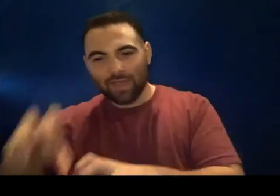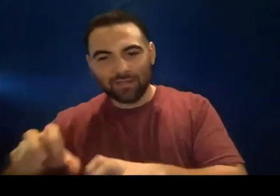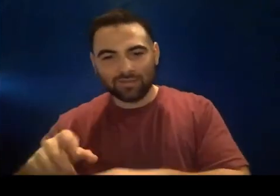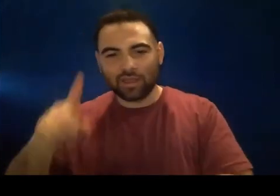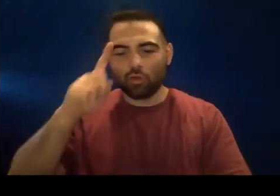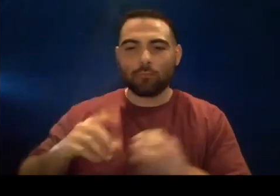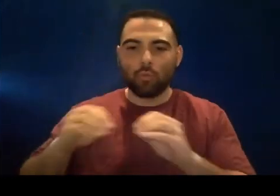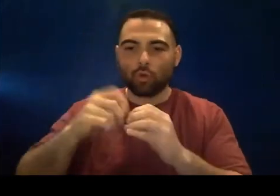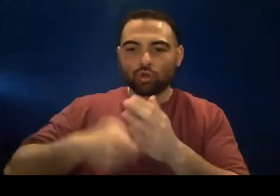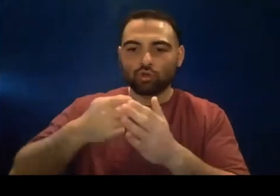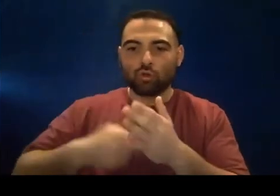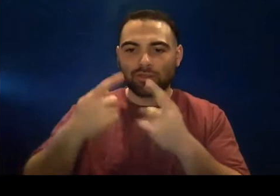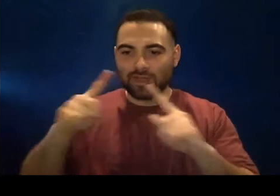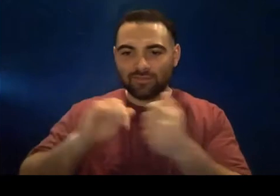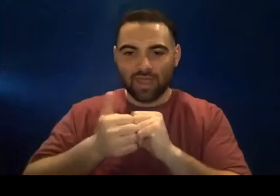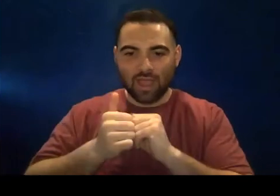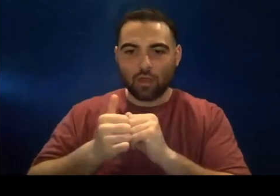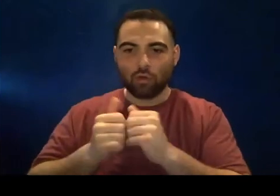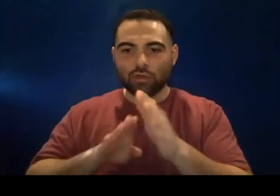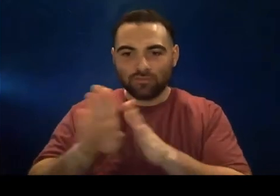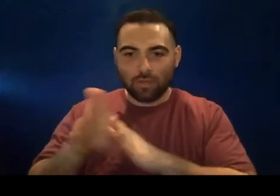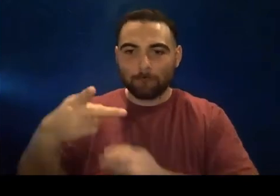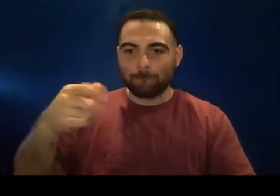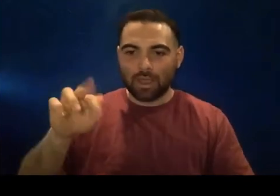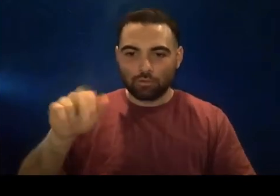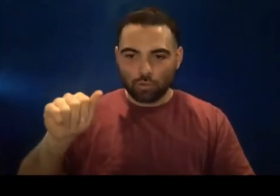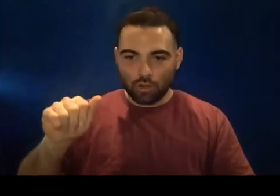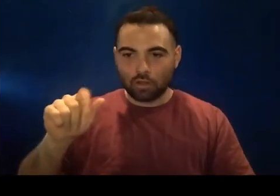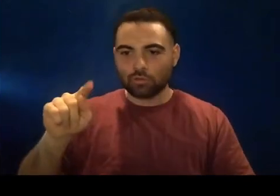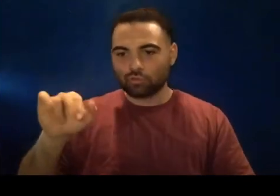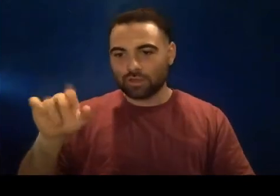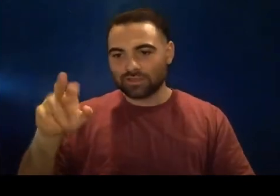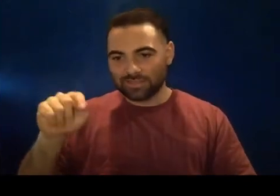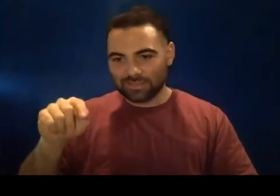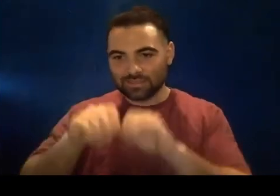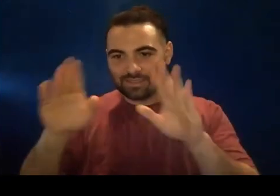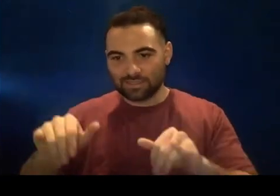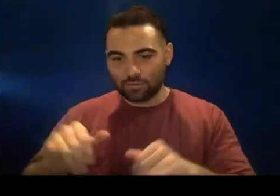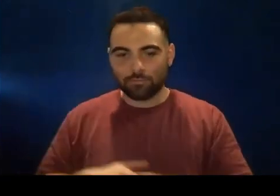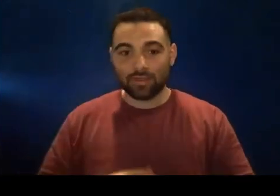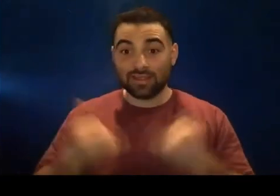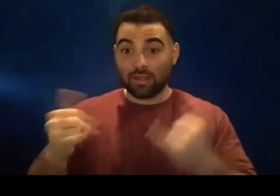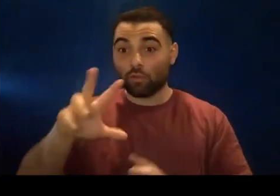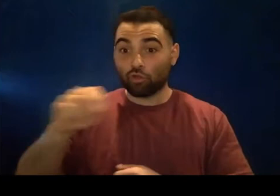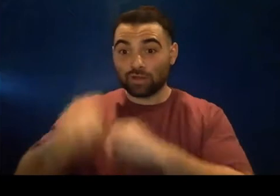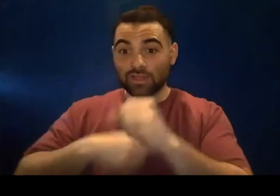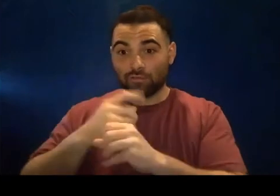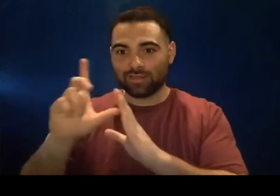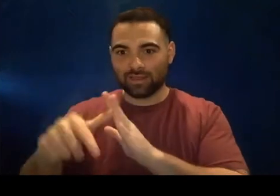to just develop a paratransit system and not put elevators in everywhere. Now 30 years later, we see that that's not true at all.